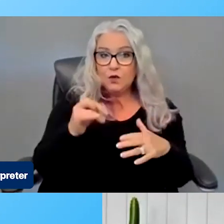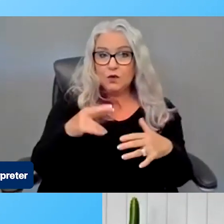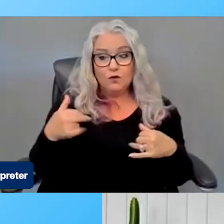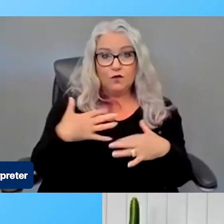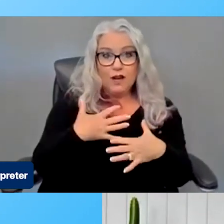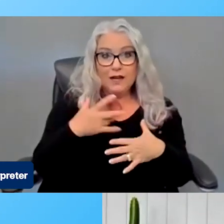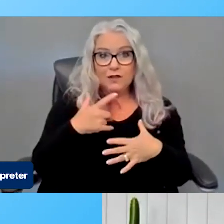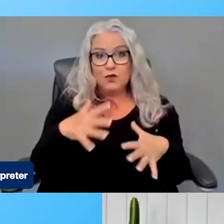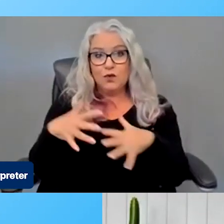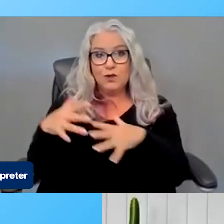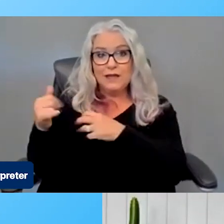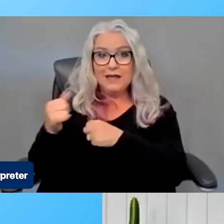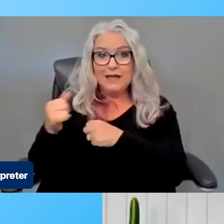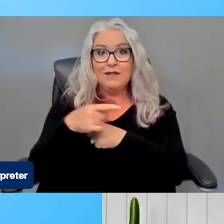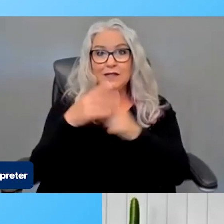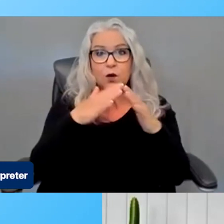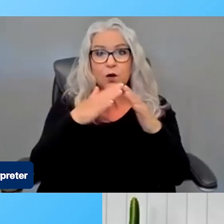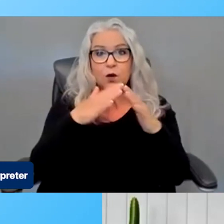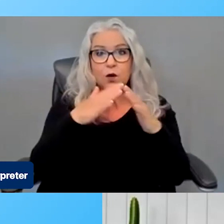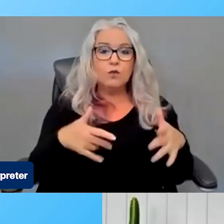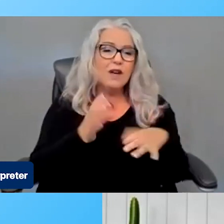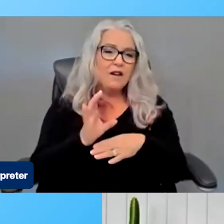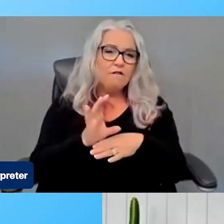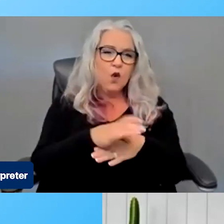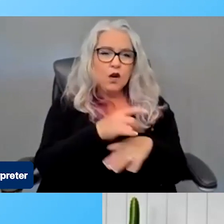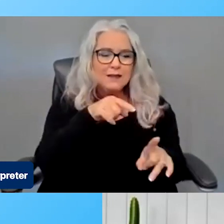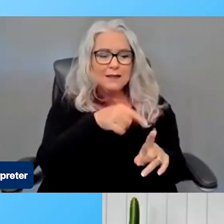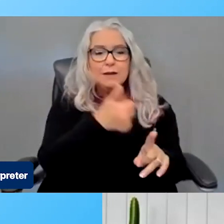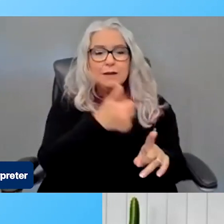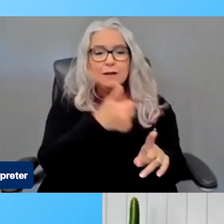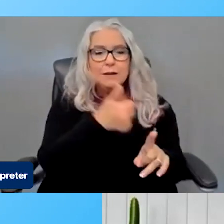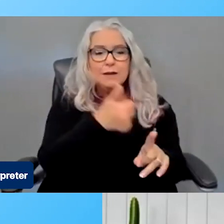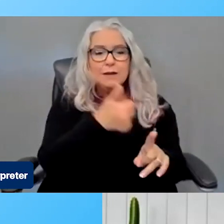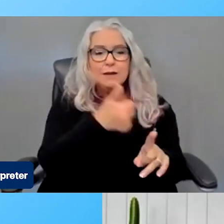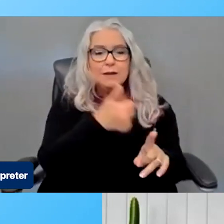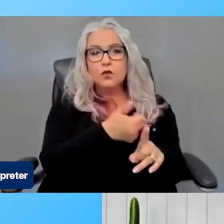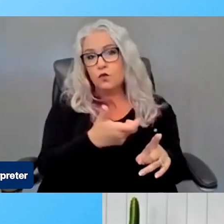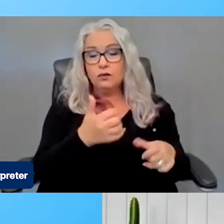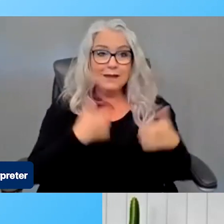these conditions. Hurricane Irma made landfall in Florida on September 10th.